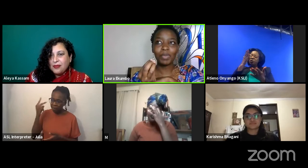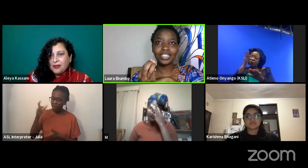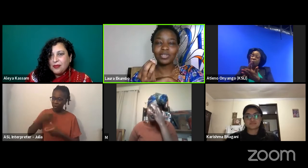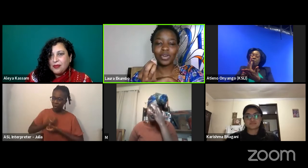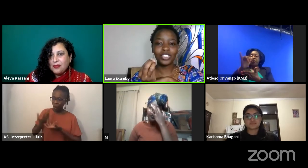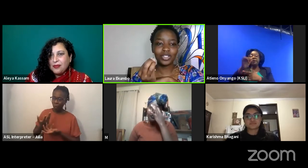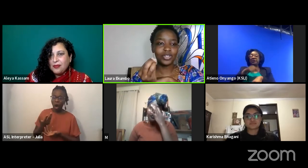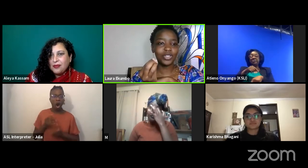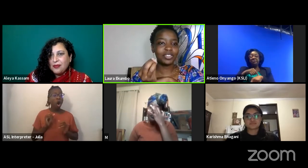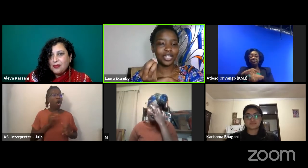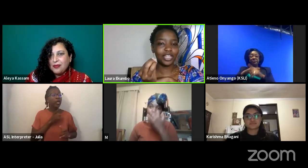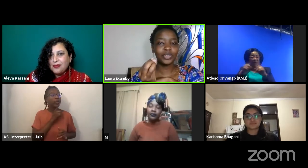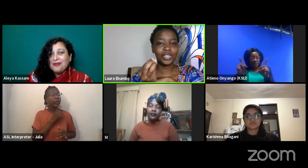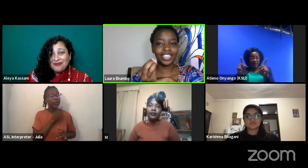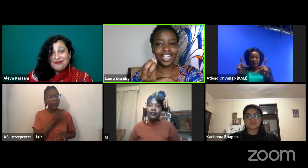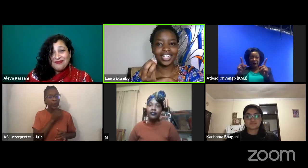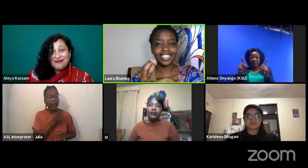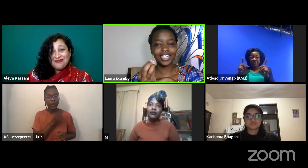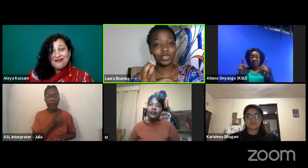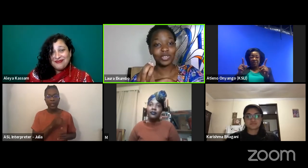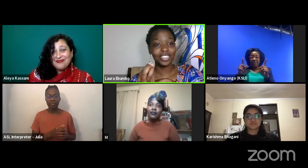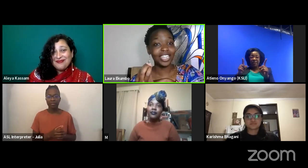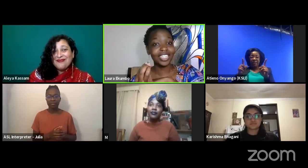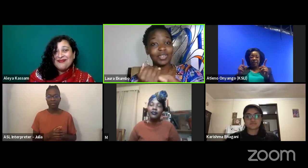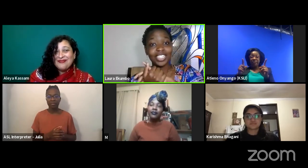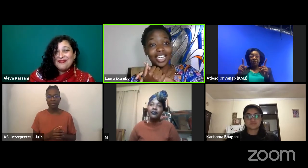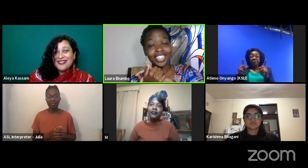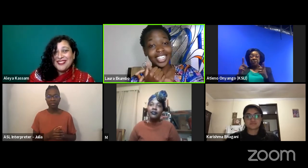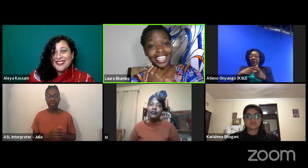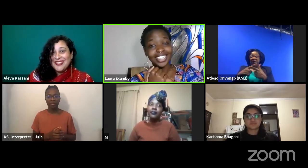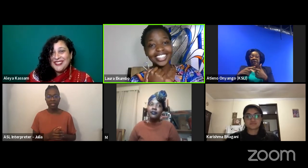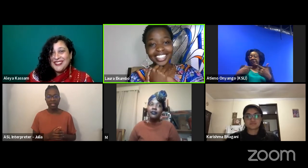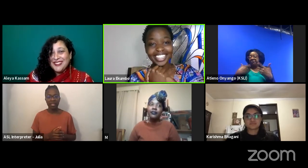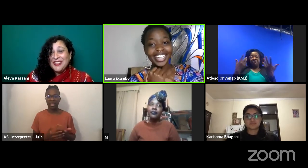but we're just not ready for that truth. It lands, I don't know it landed about a year later--